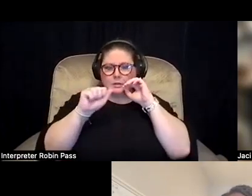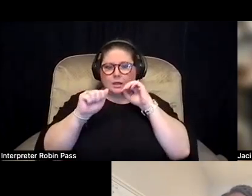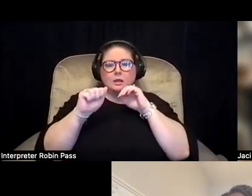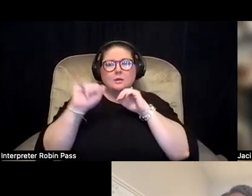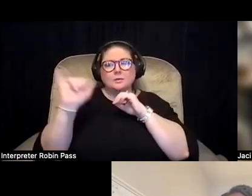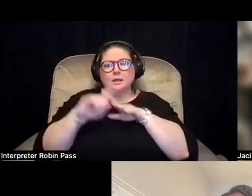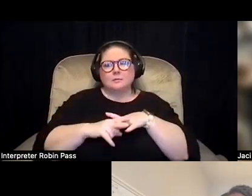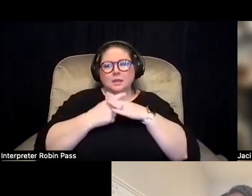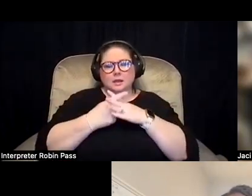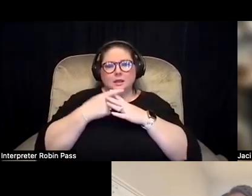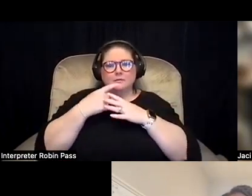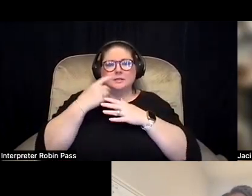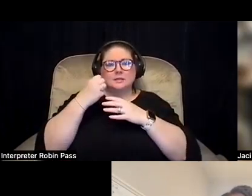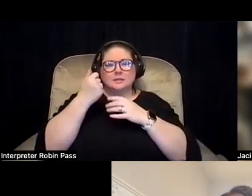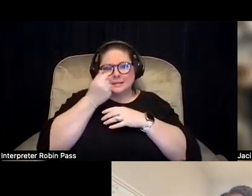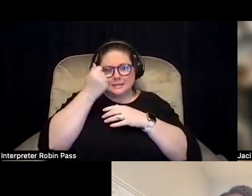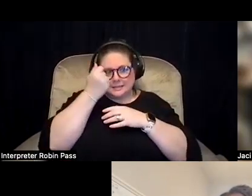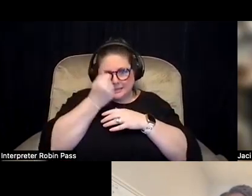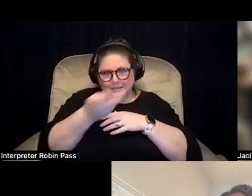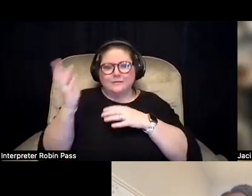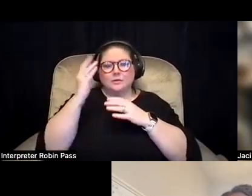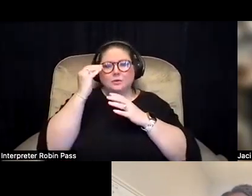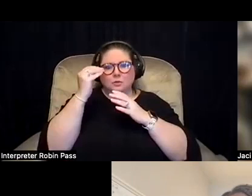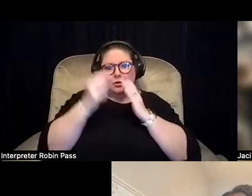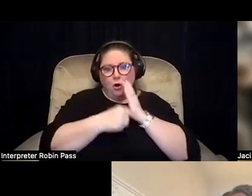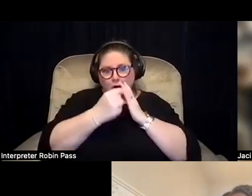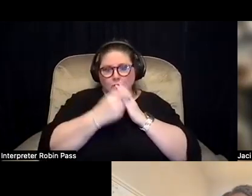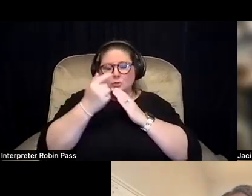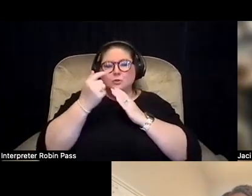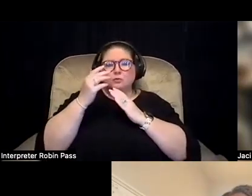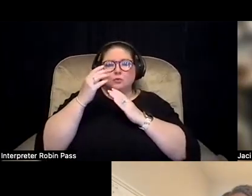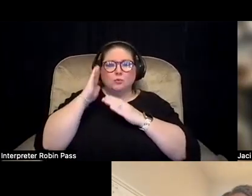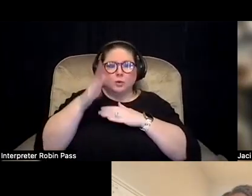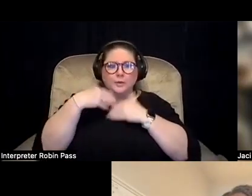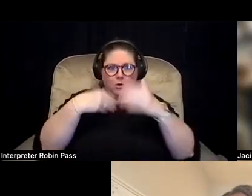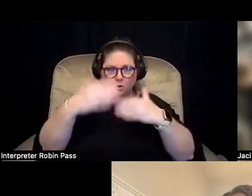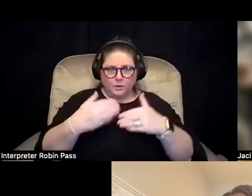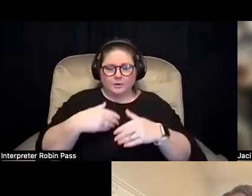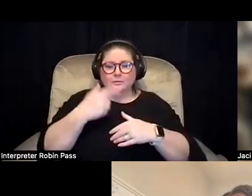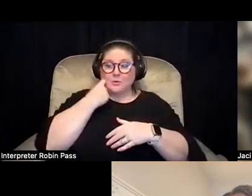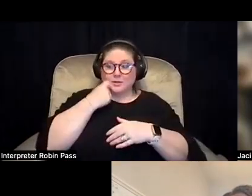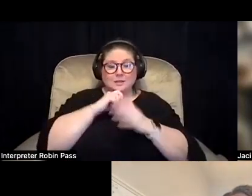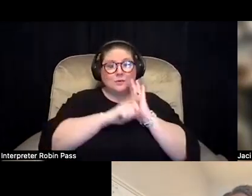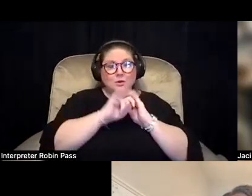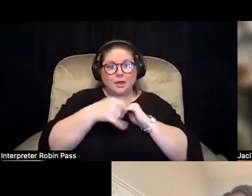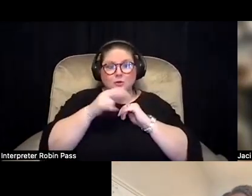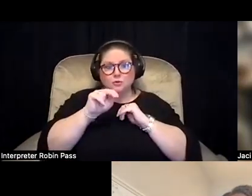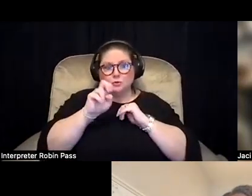of articles that will be ongoing um i recently wrote about juneteenth and galvinstone the